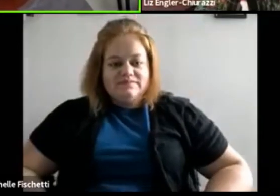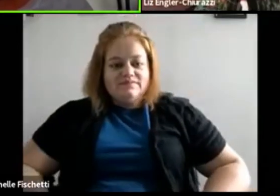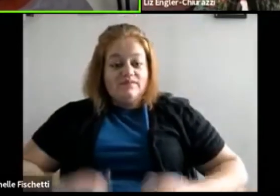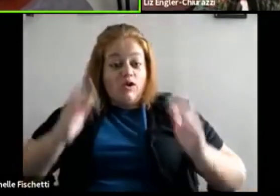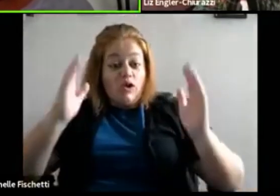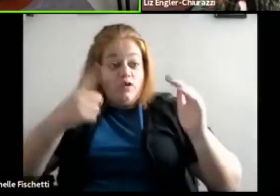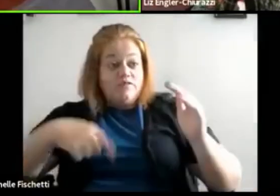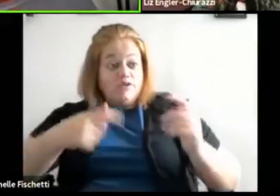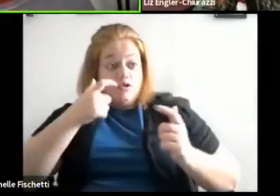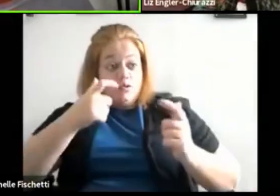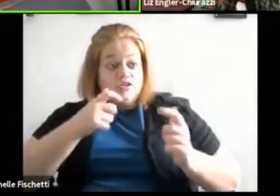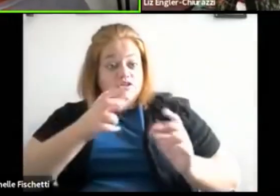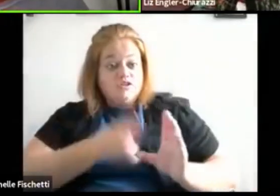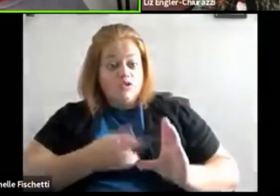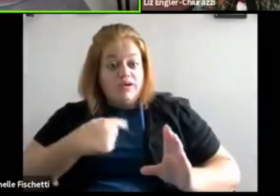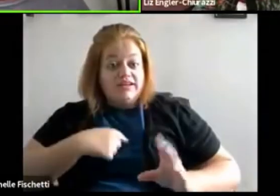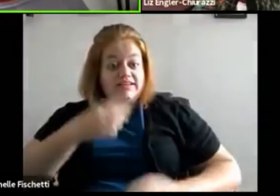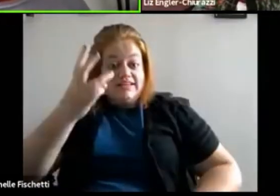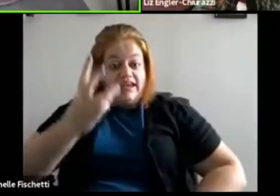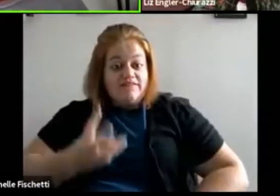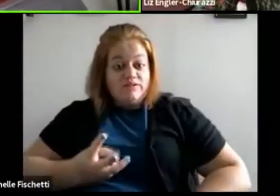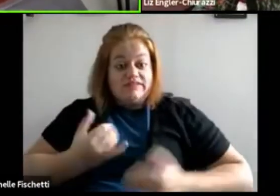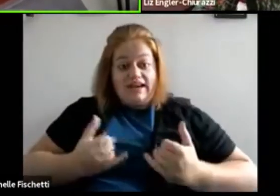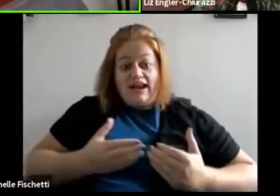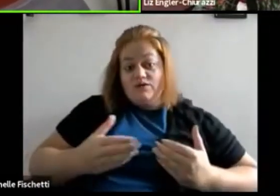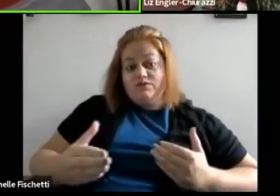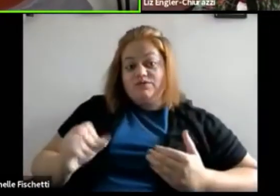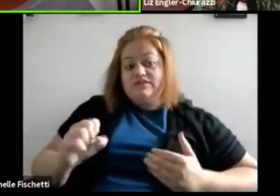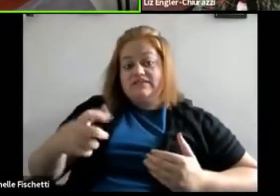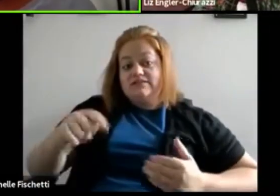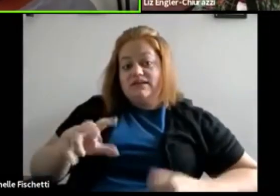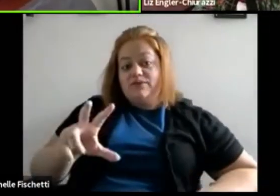will join us every Wednesday from now through September 30th for more